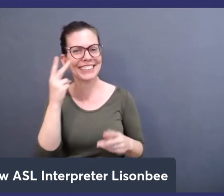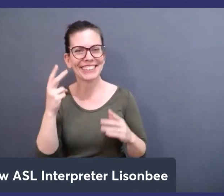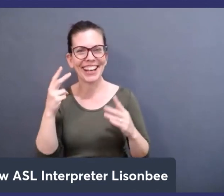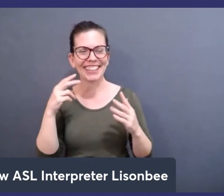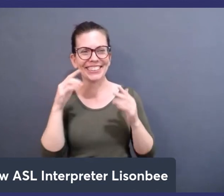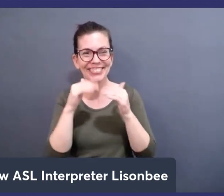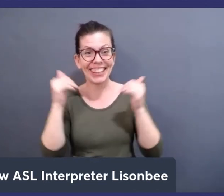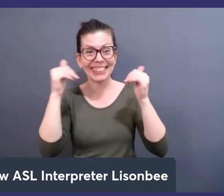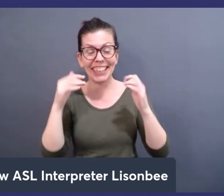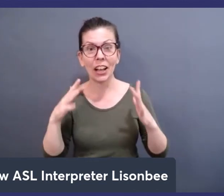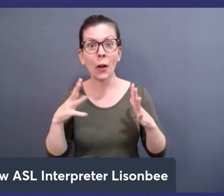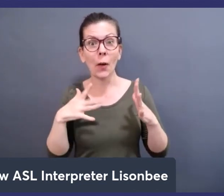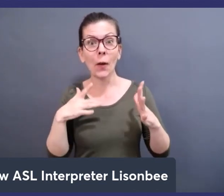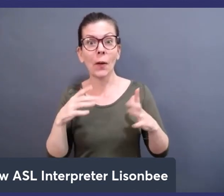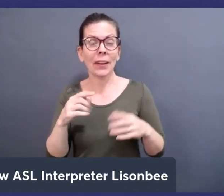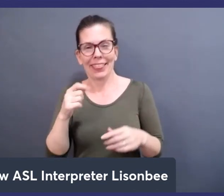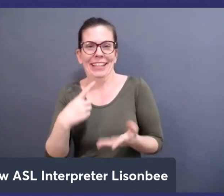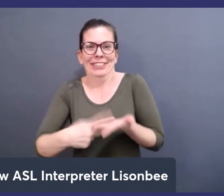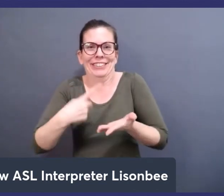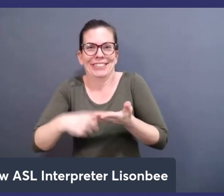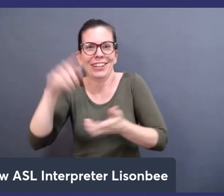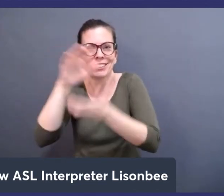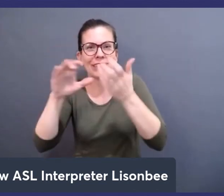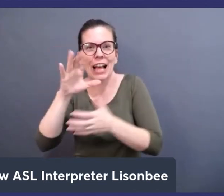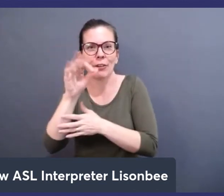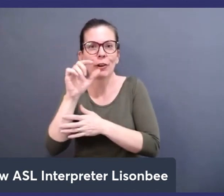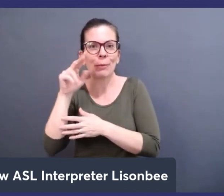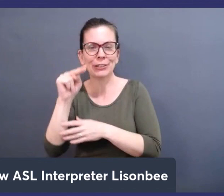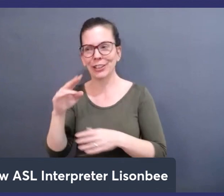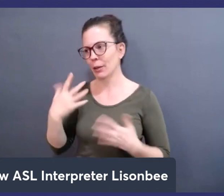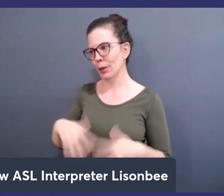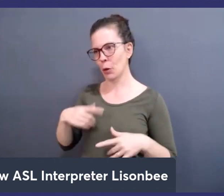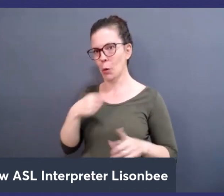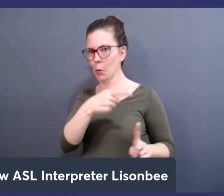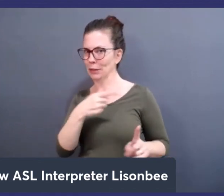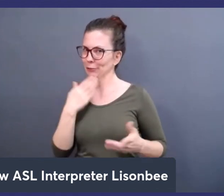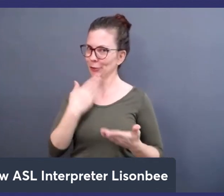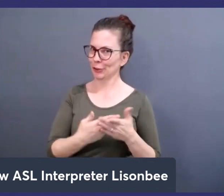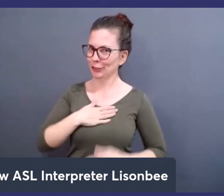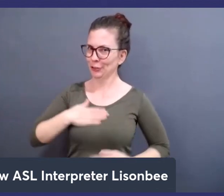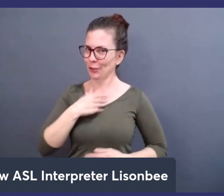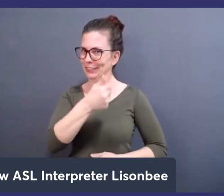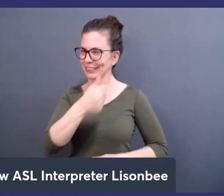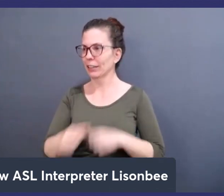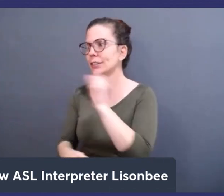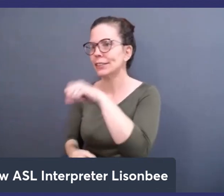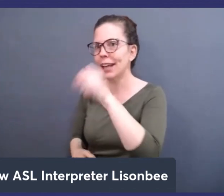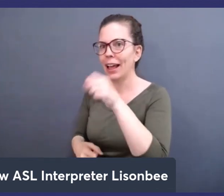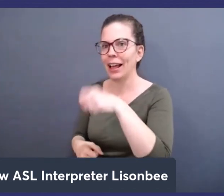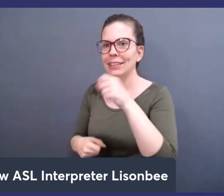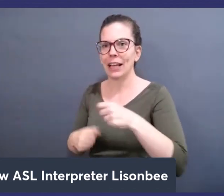every time CloudFormation was mentioned. I was like, oh man, he's gonna be having a good time. I know. I was like, can we end this show early